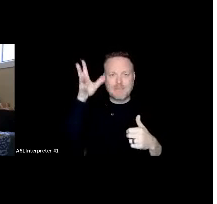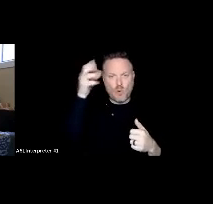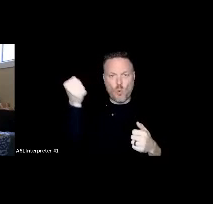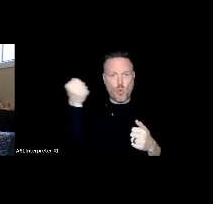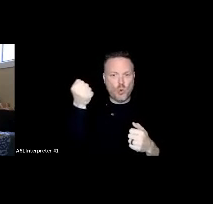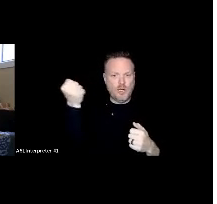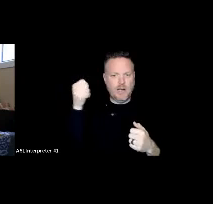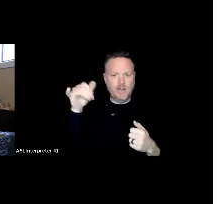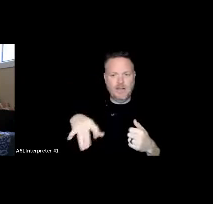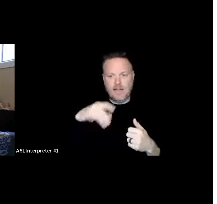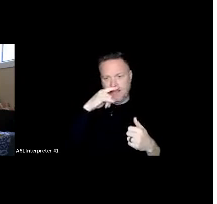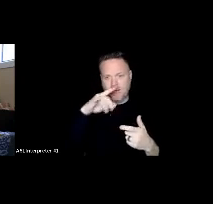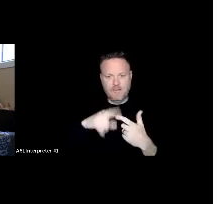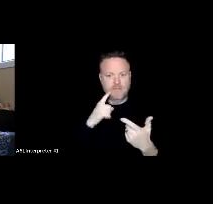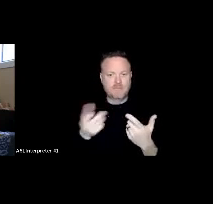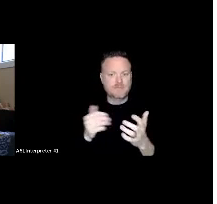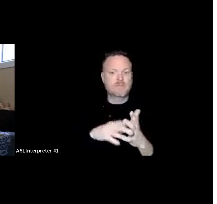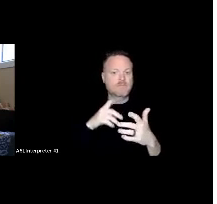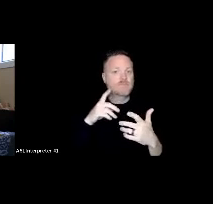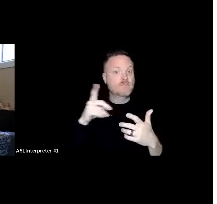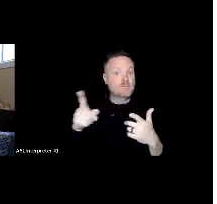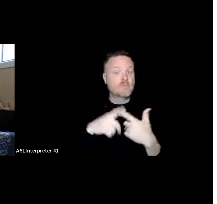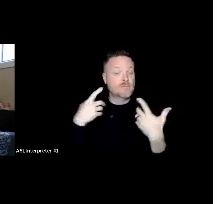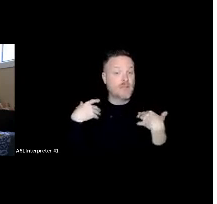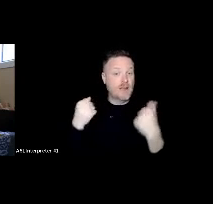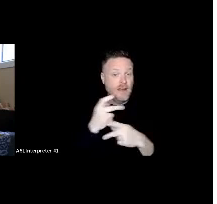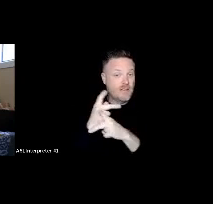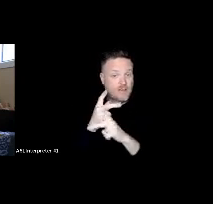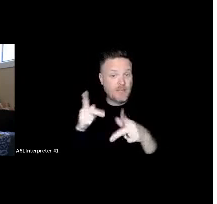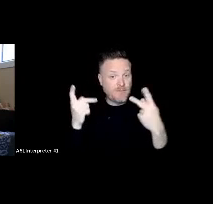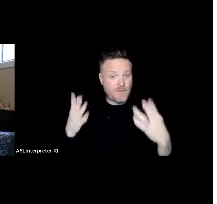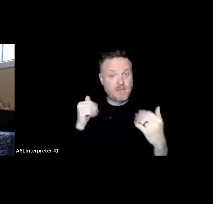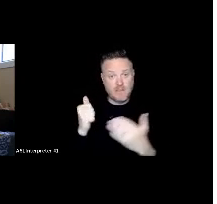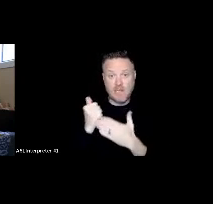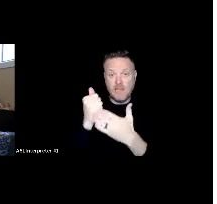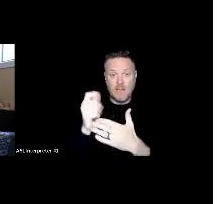There is information for health care providers to help parents to feel comfortable